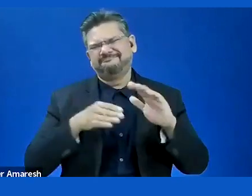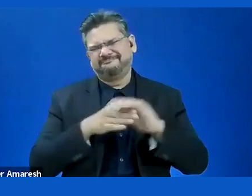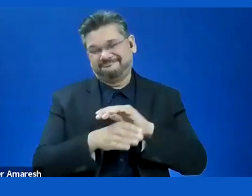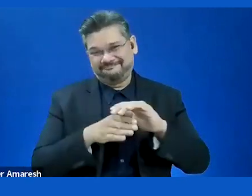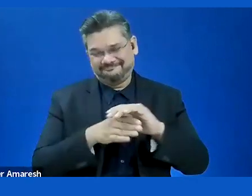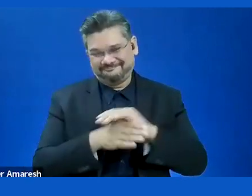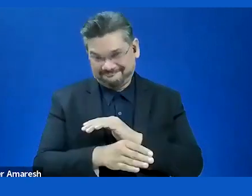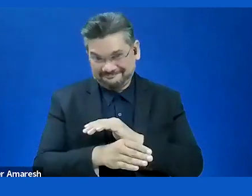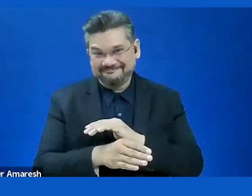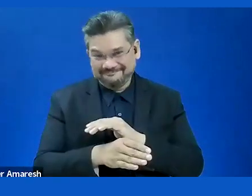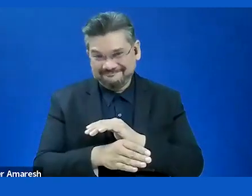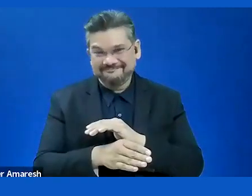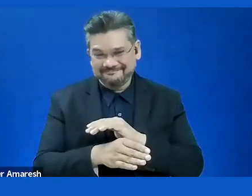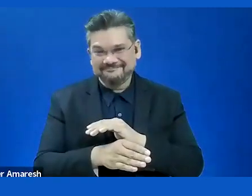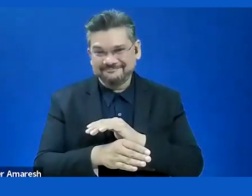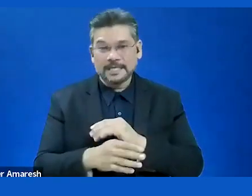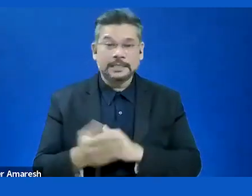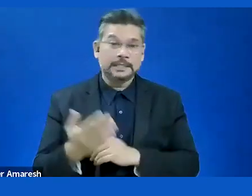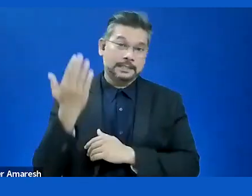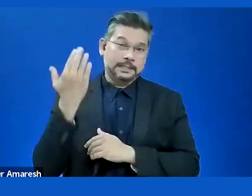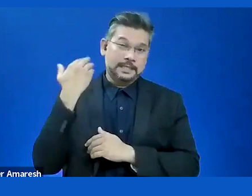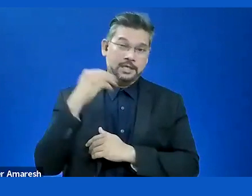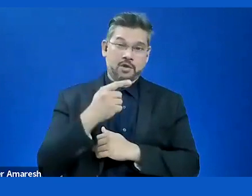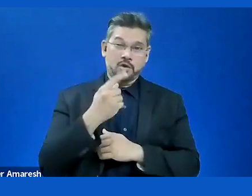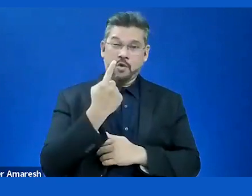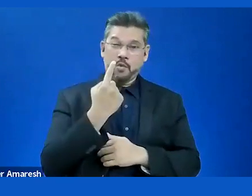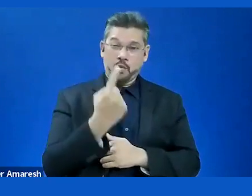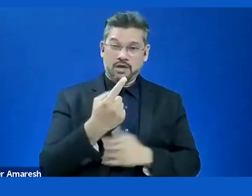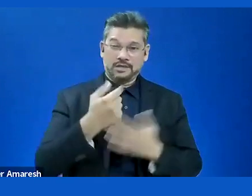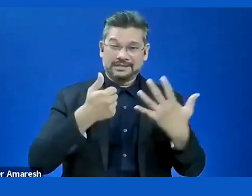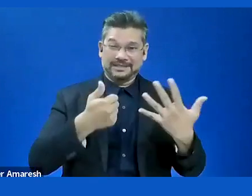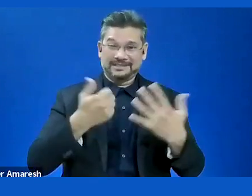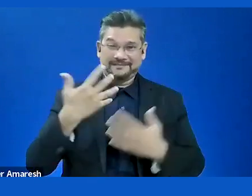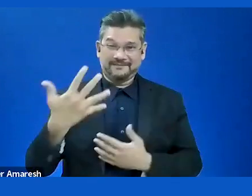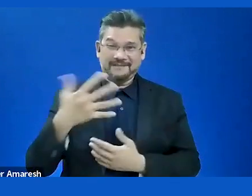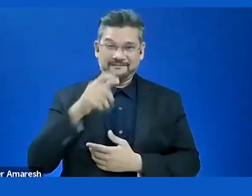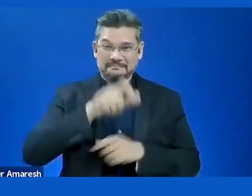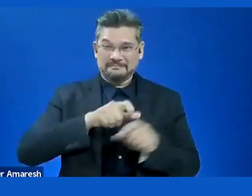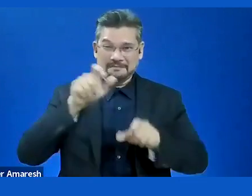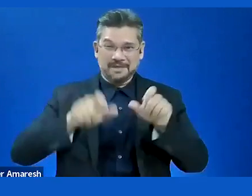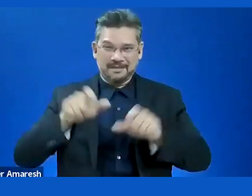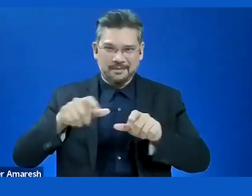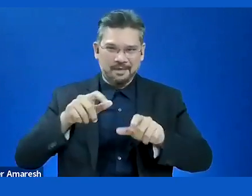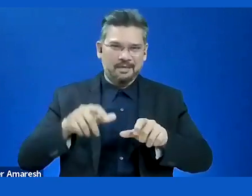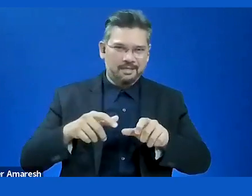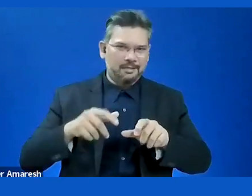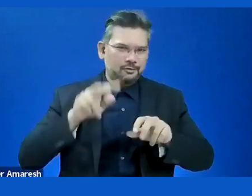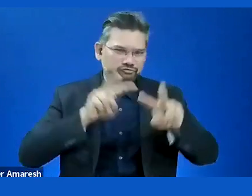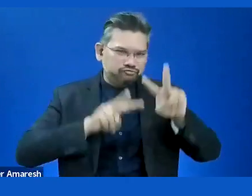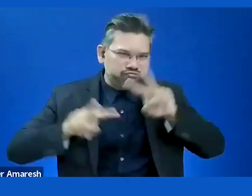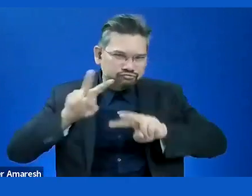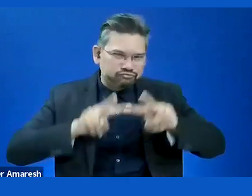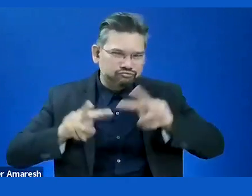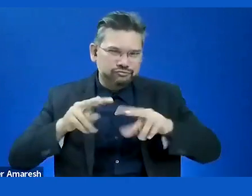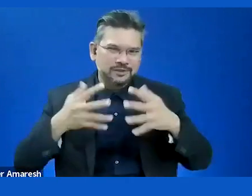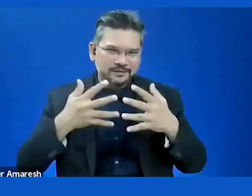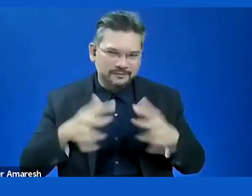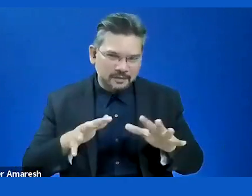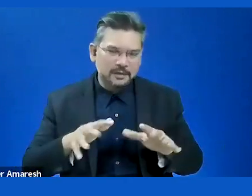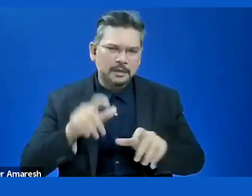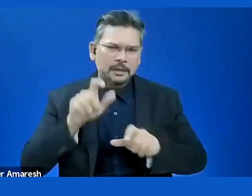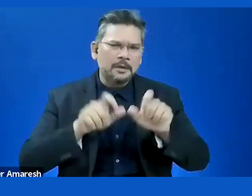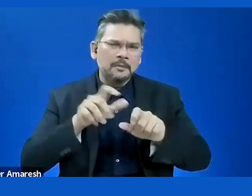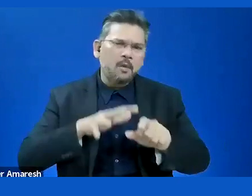to a survey of 165 Respondents 98% of them watch videos with closed captions turned on.